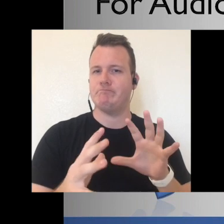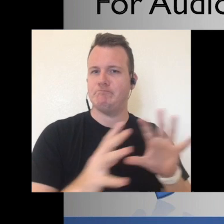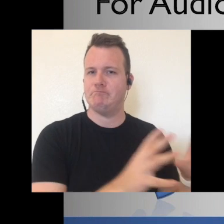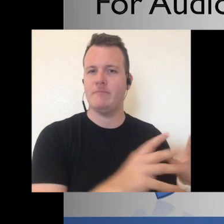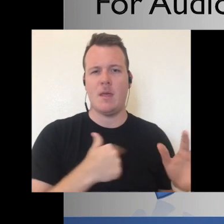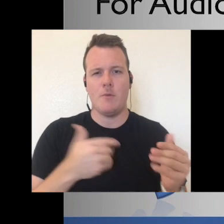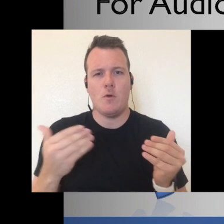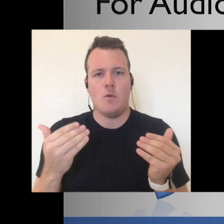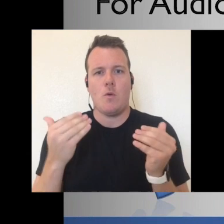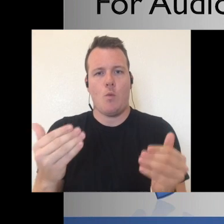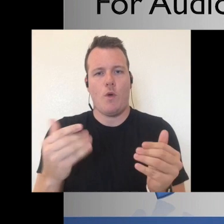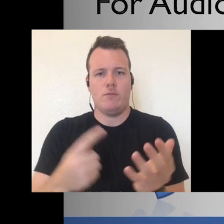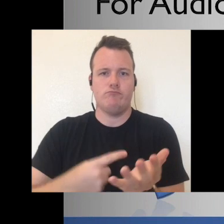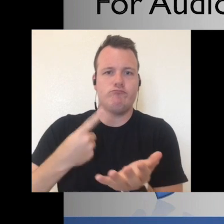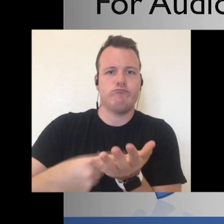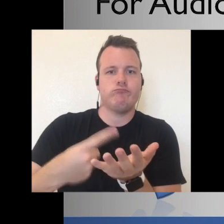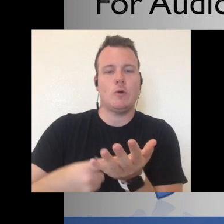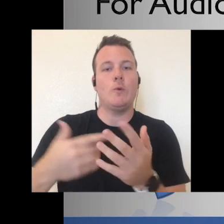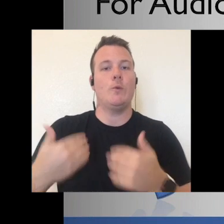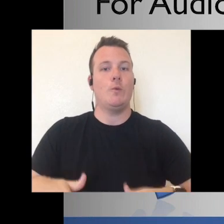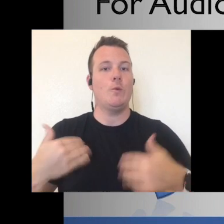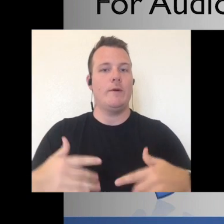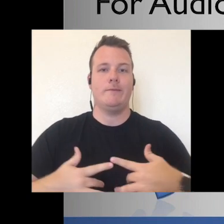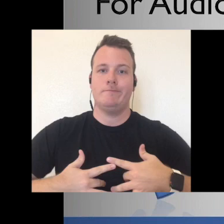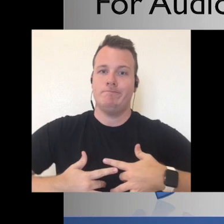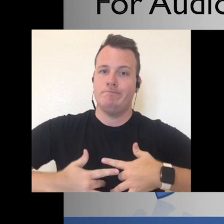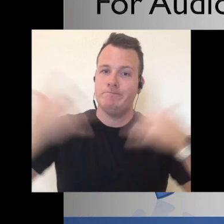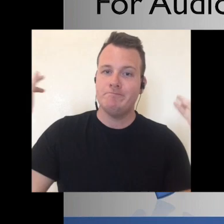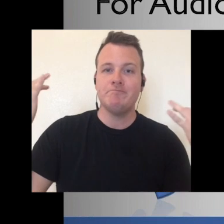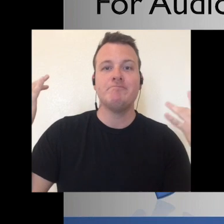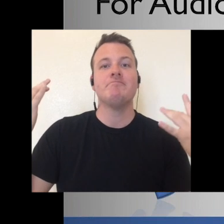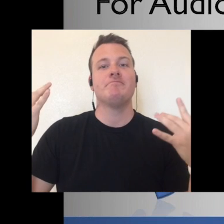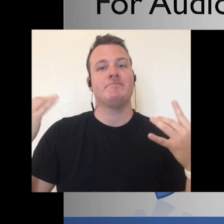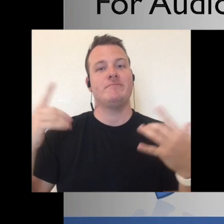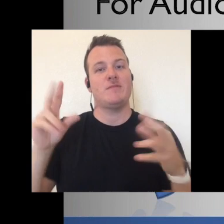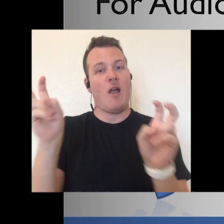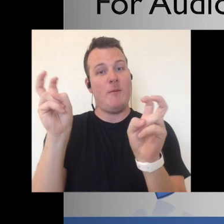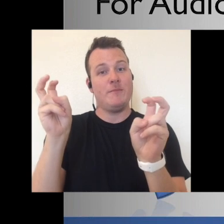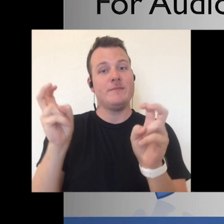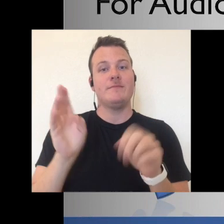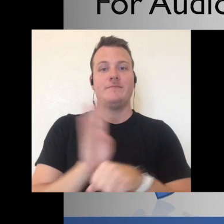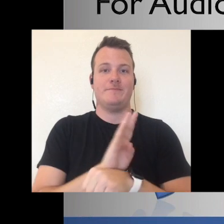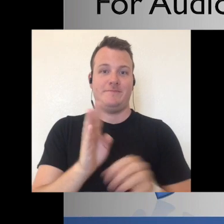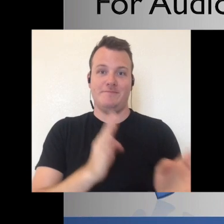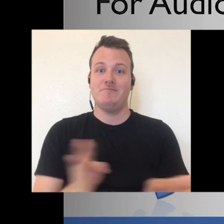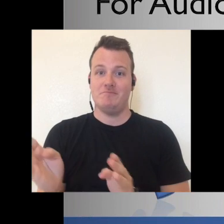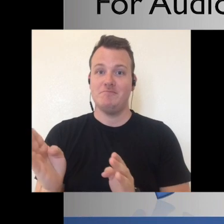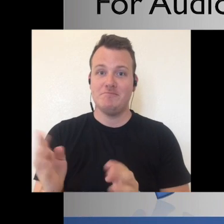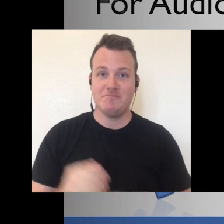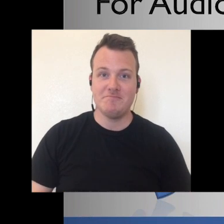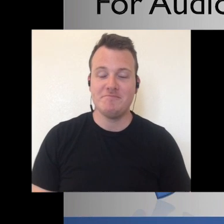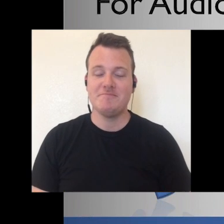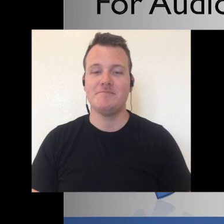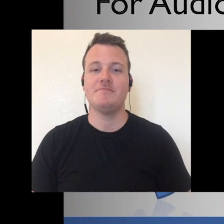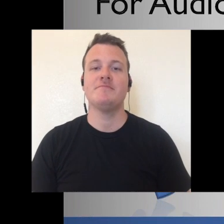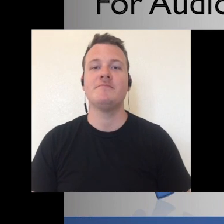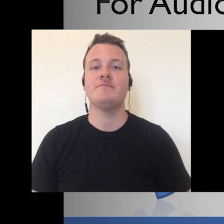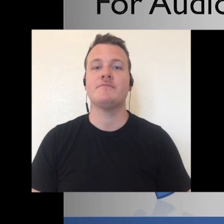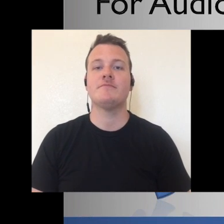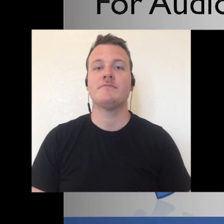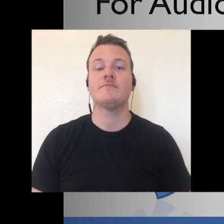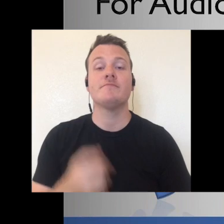into this action- absolutely exhilarating topic of business planning. These days- ah